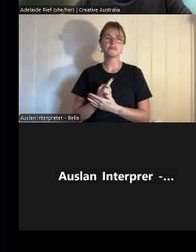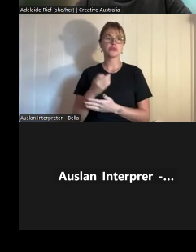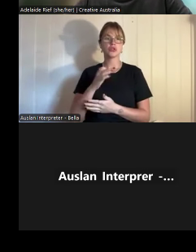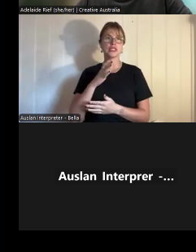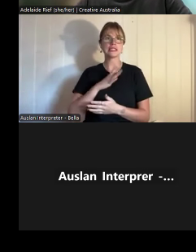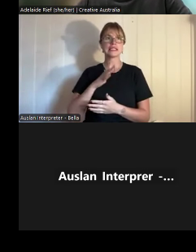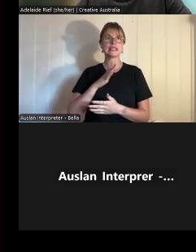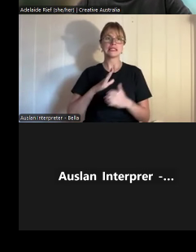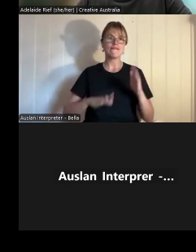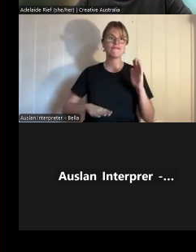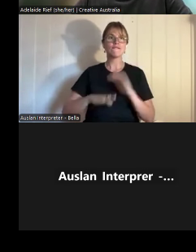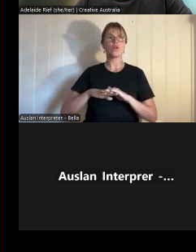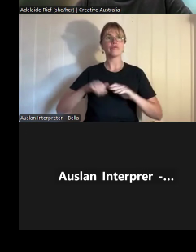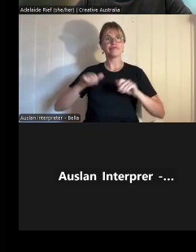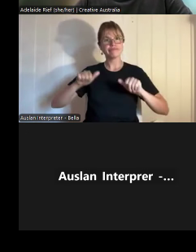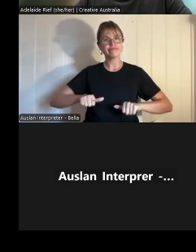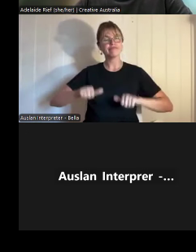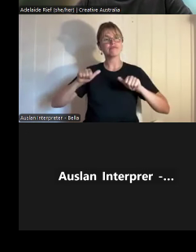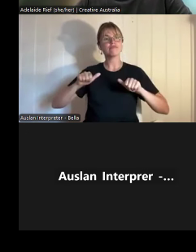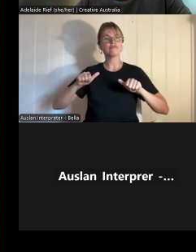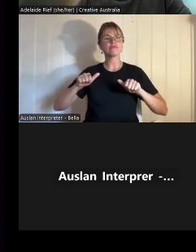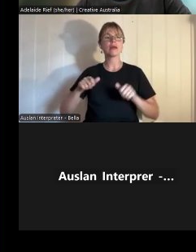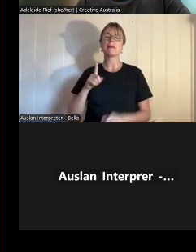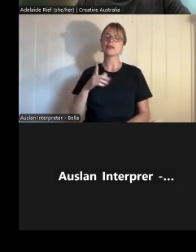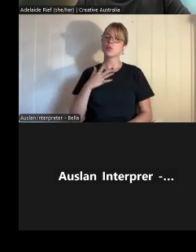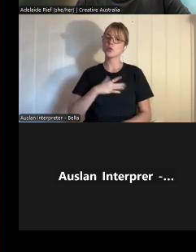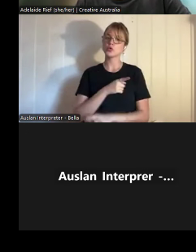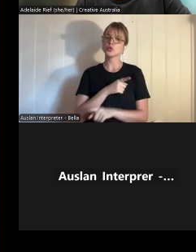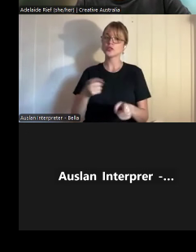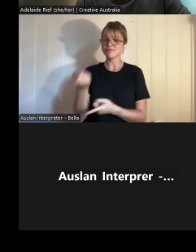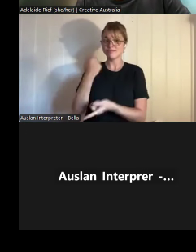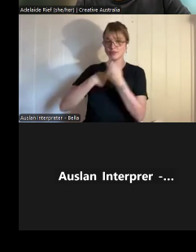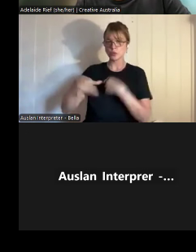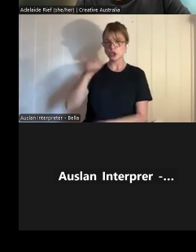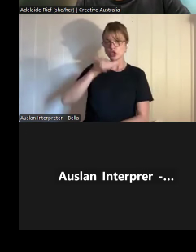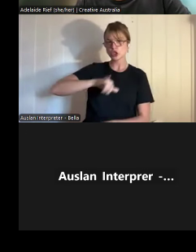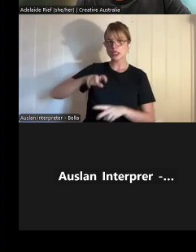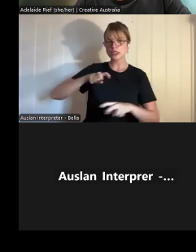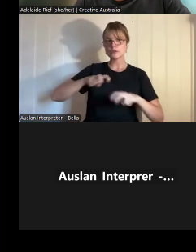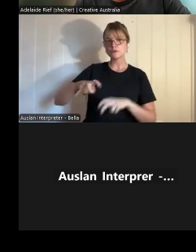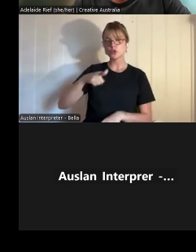completely confirmed but we do want you to tell us which activities you think you would like to do.